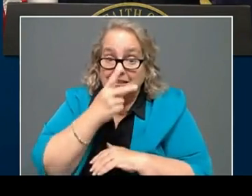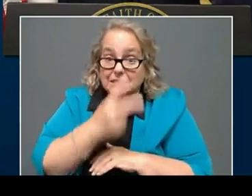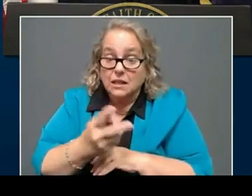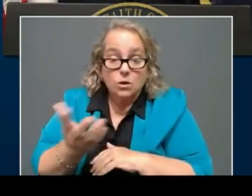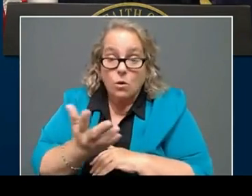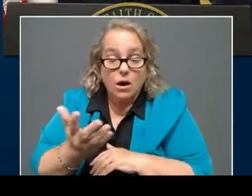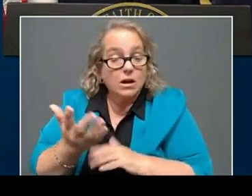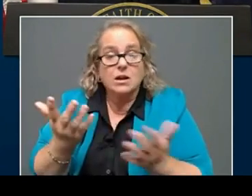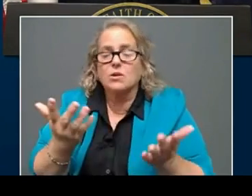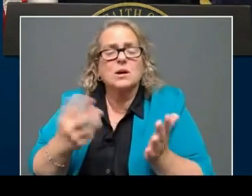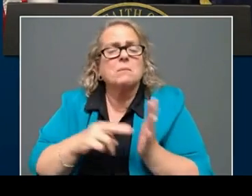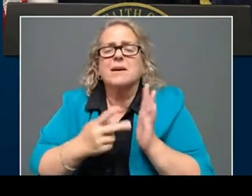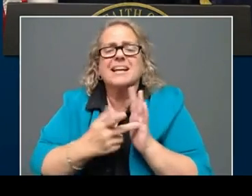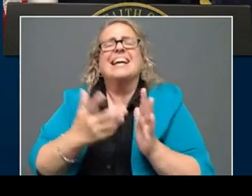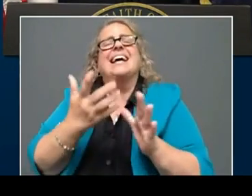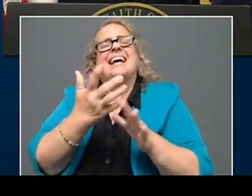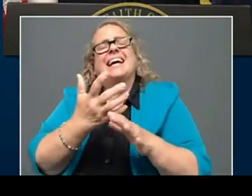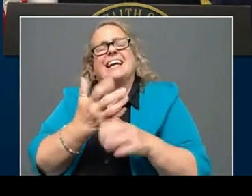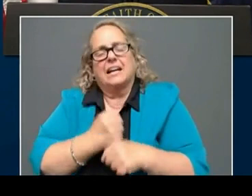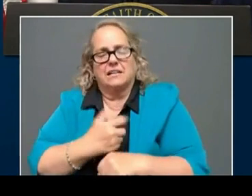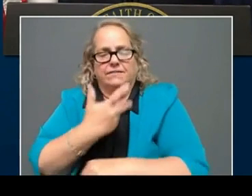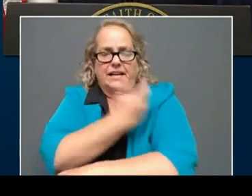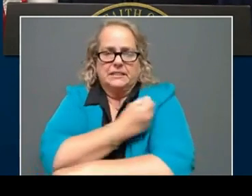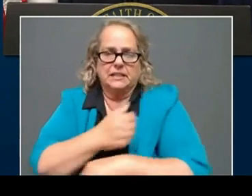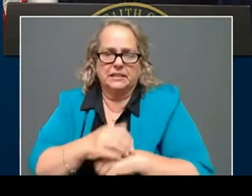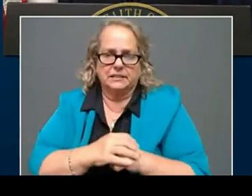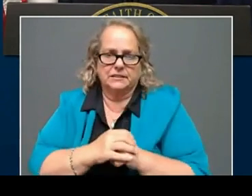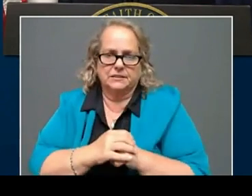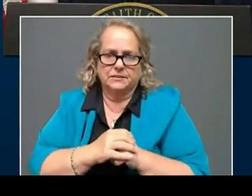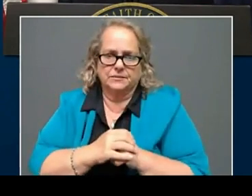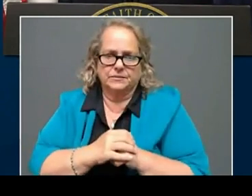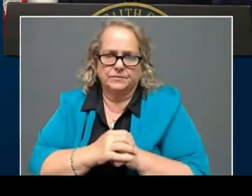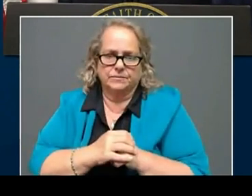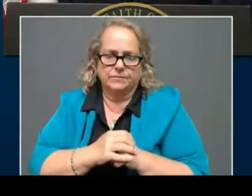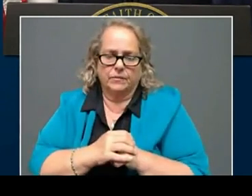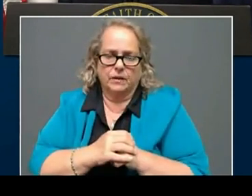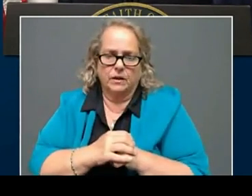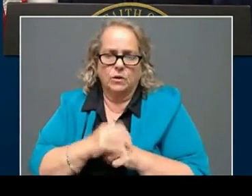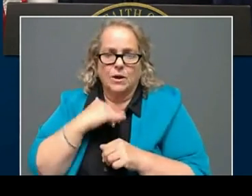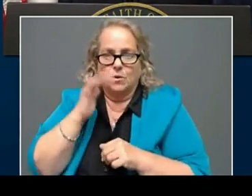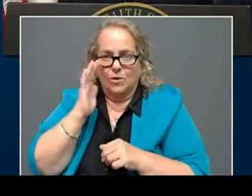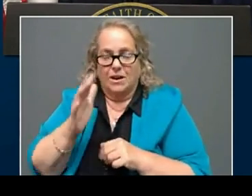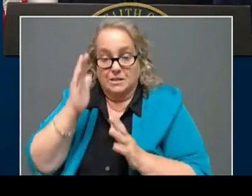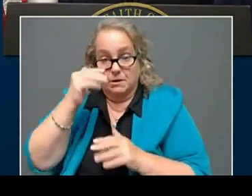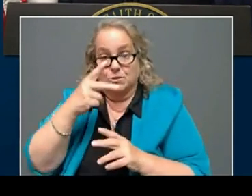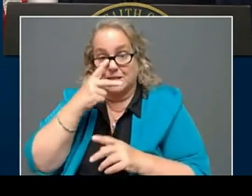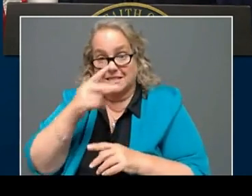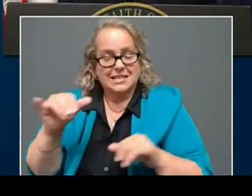would expect the same trend of the most cases or the surge happening in states